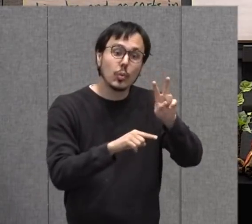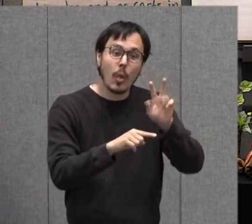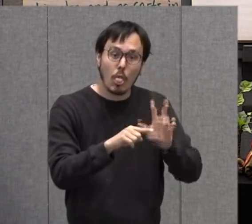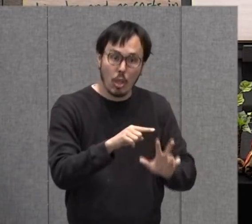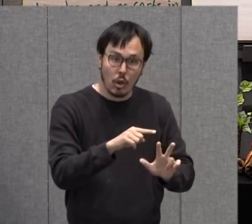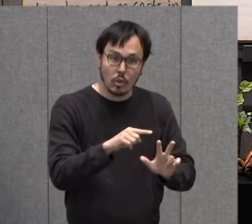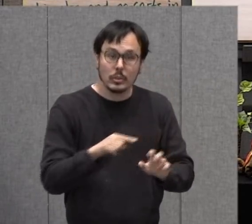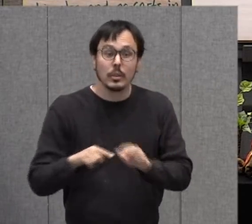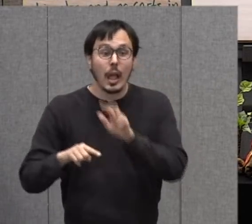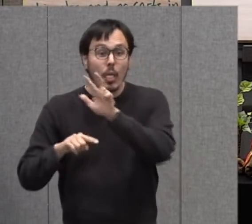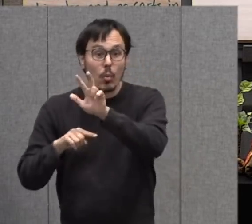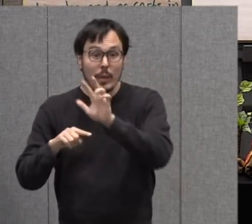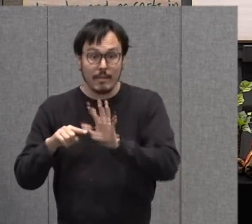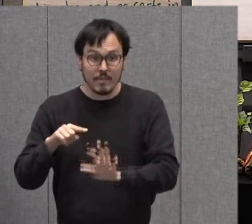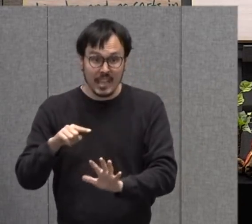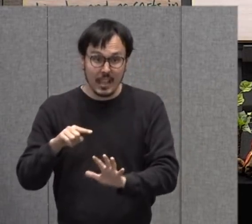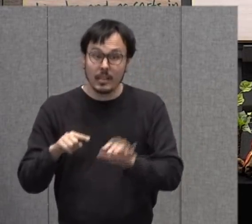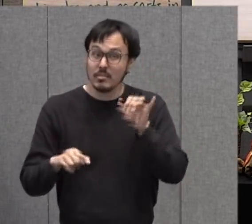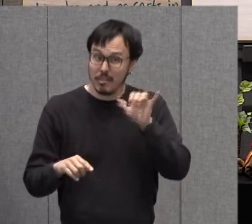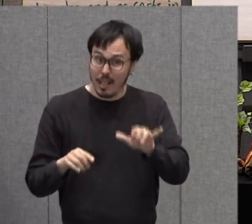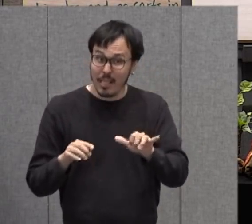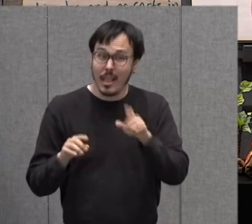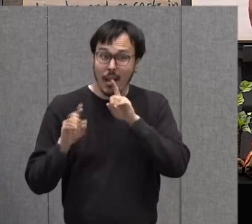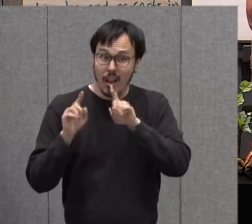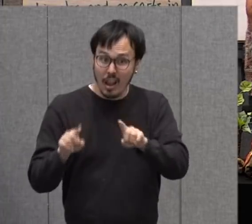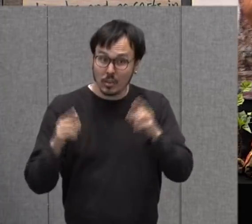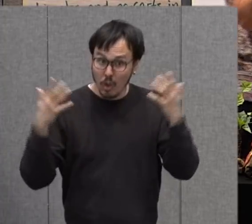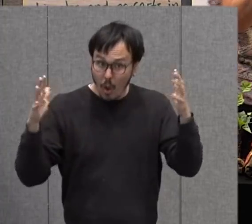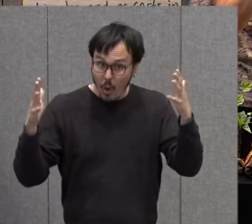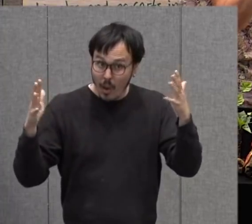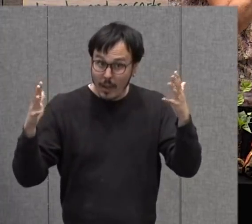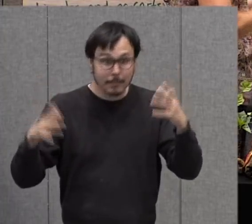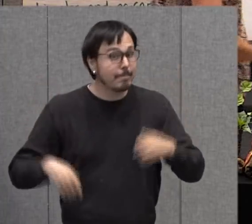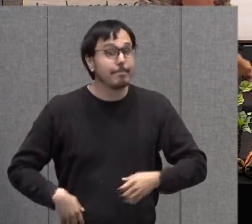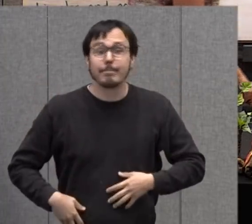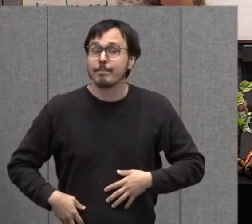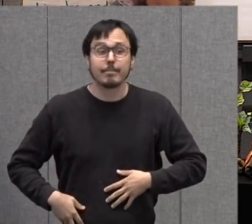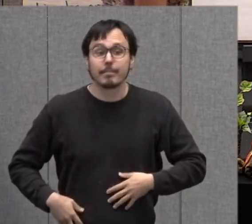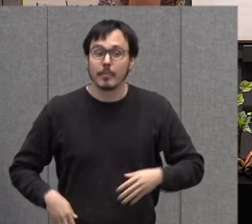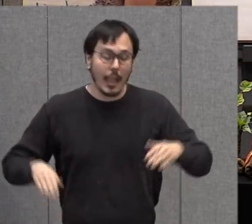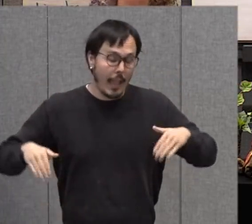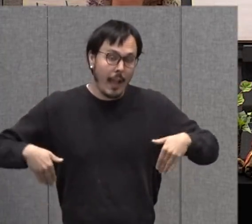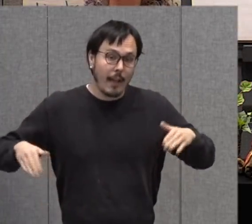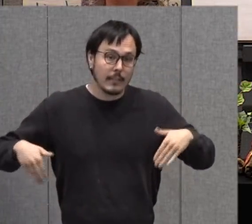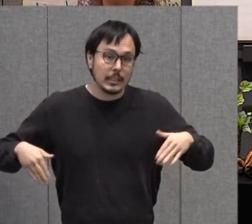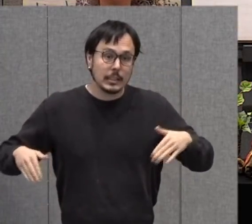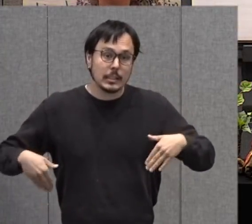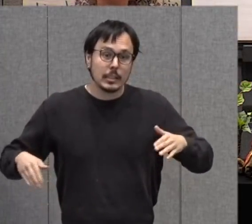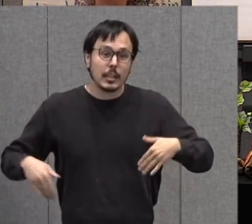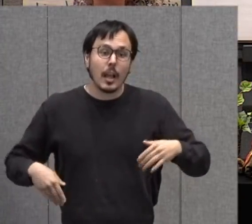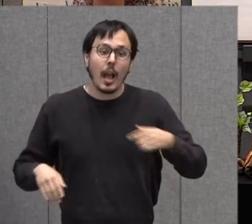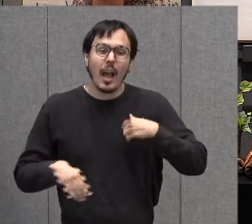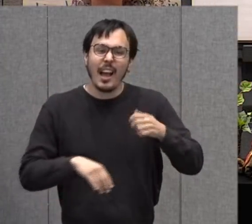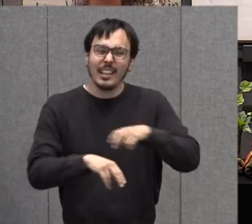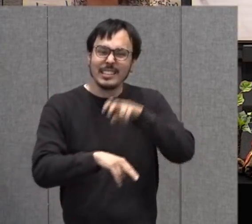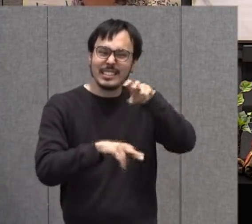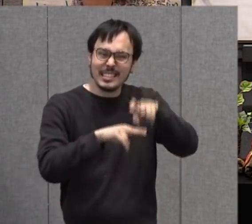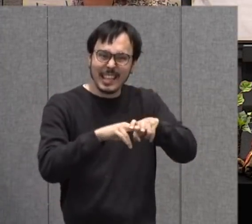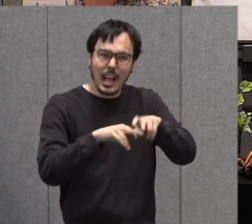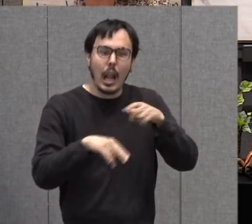Did I answer that? No, I did it. Right, I sat up here and I just talked about the numbers of spaces.